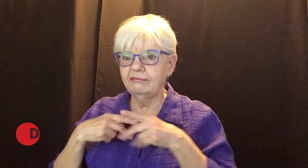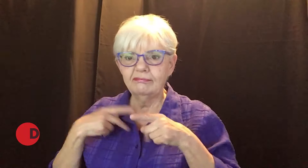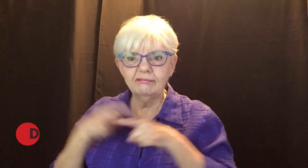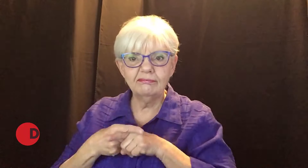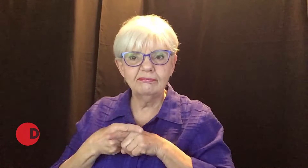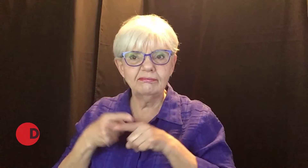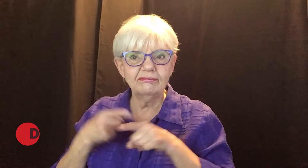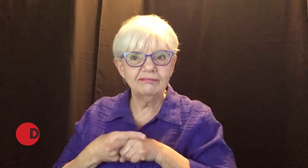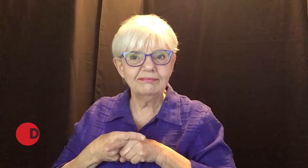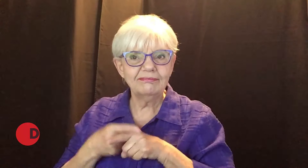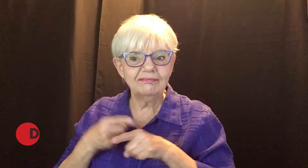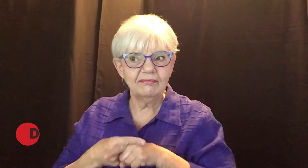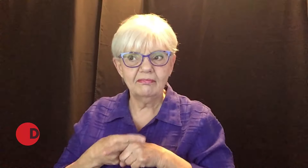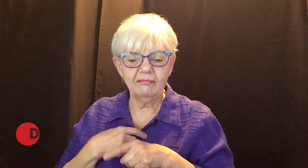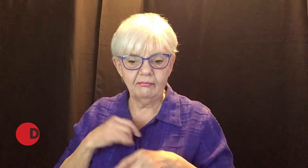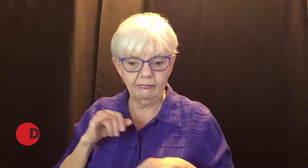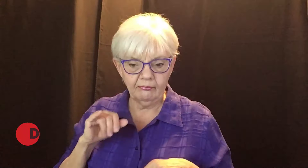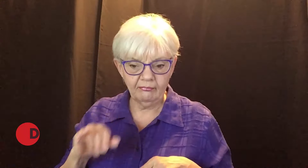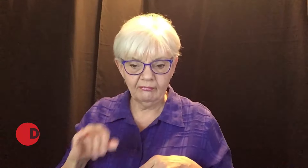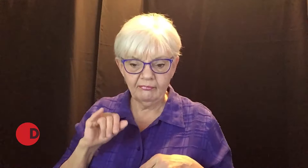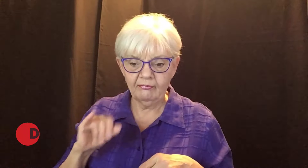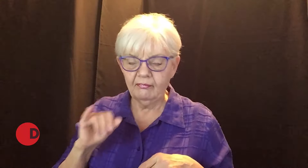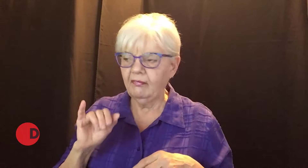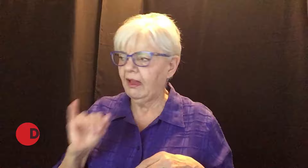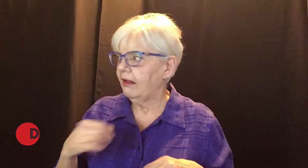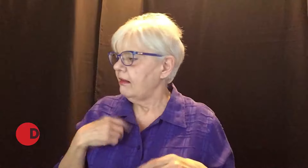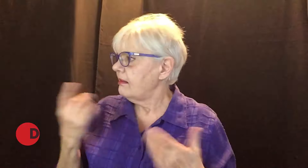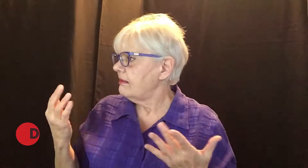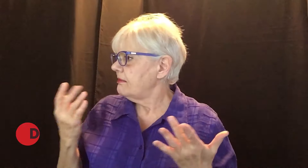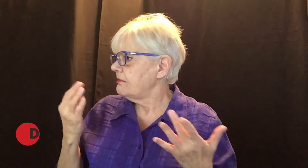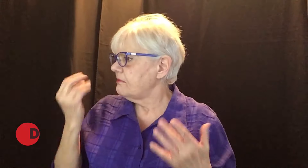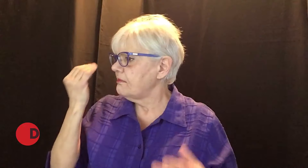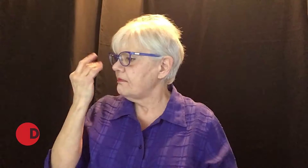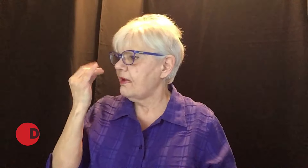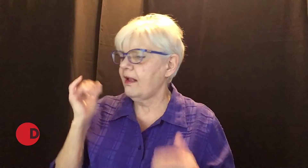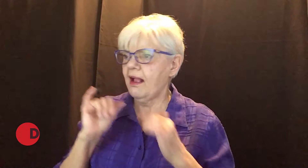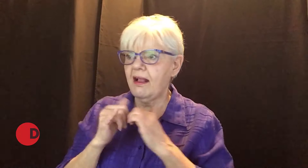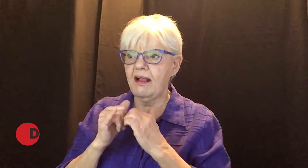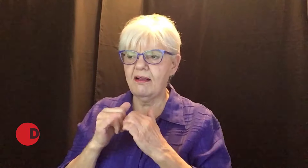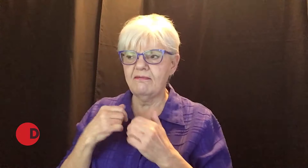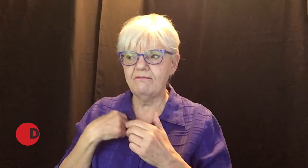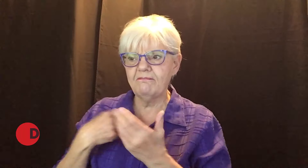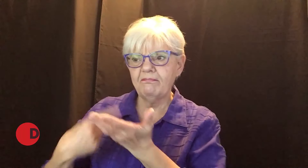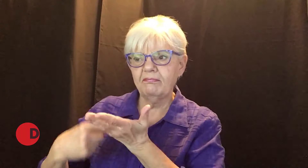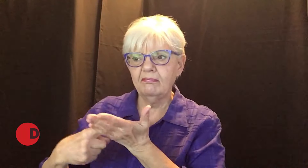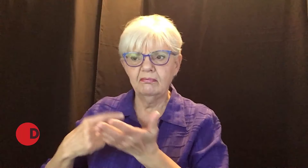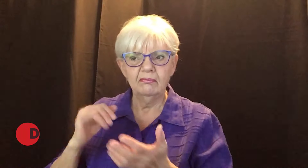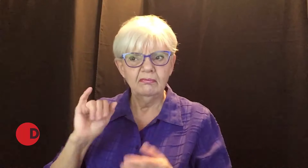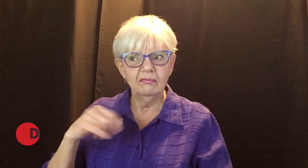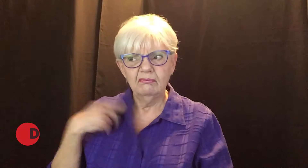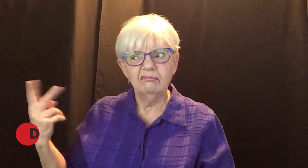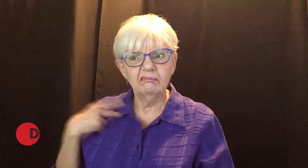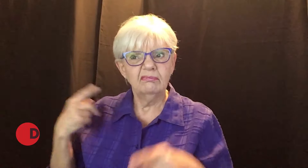This caused frequent conflicts and I started to think about how to have a discussion with them.